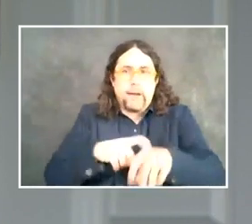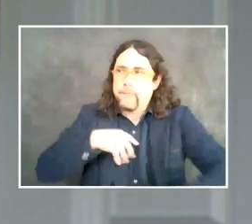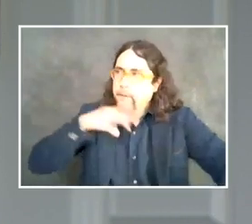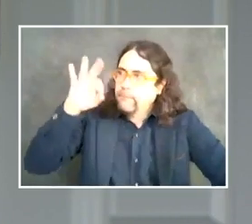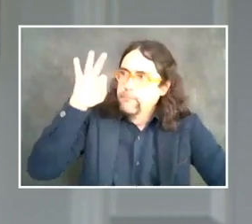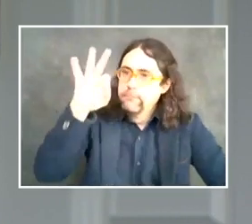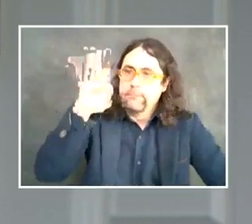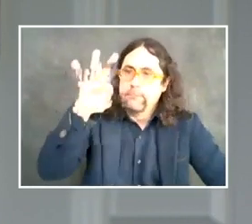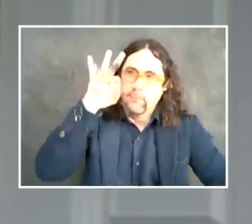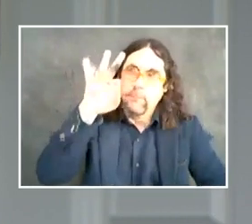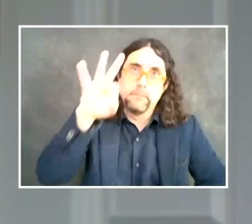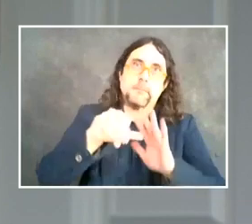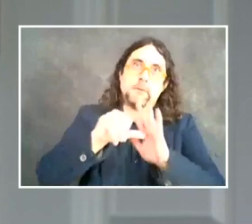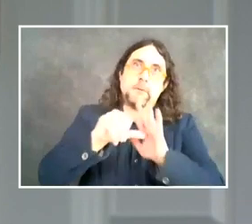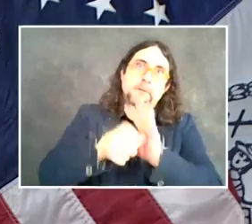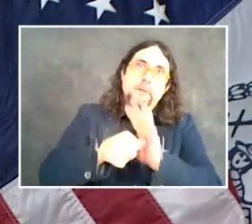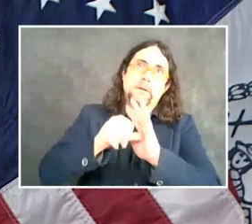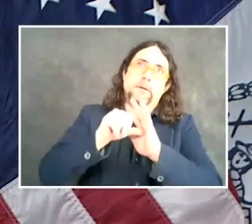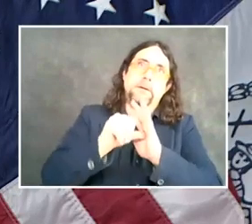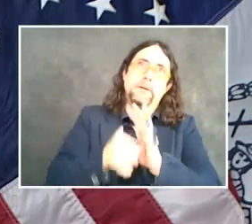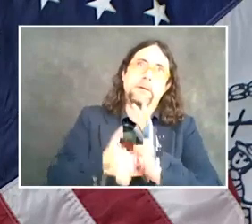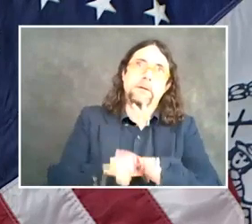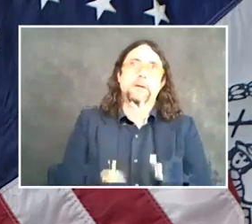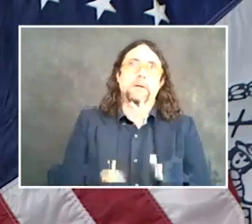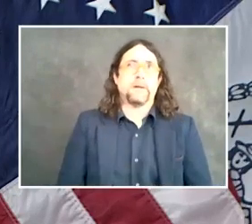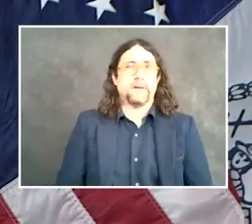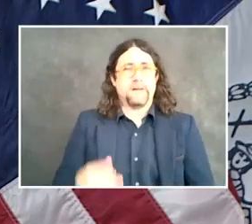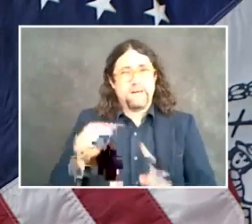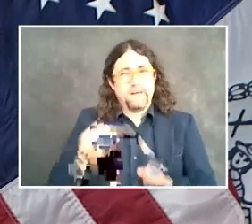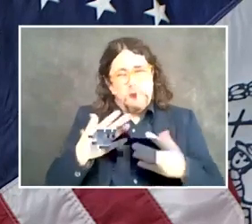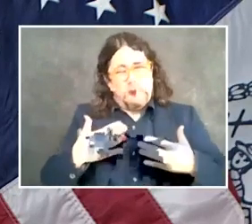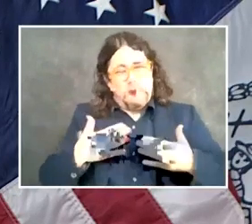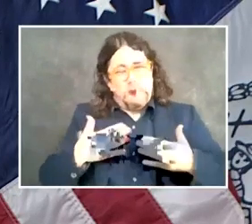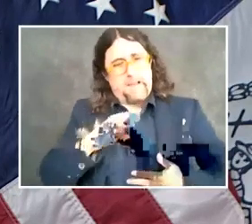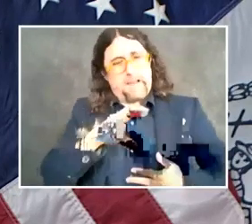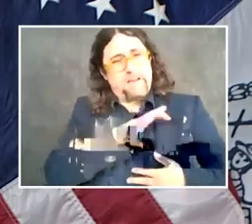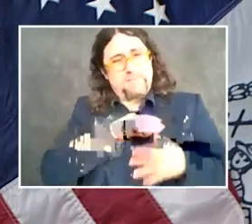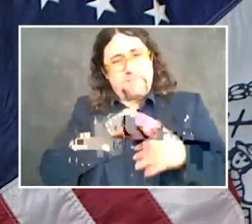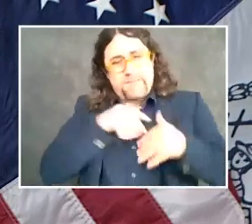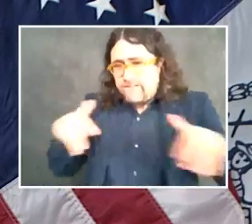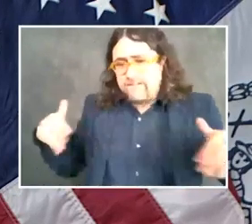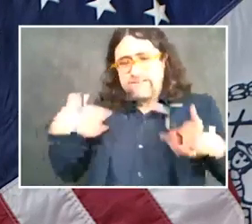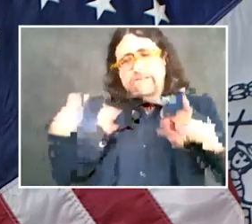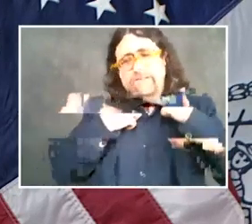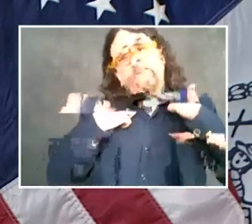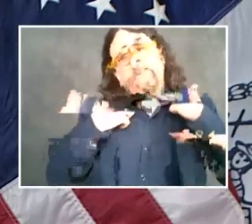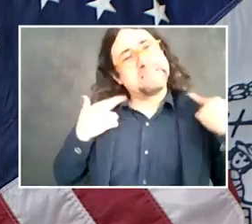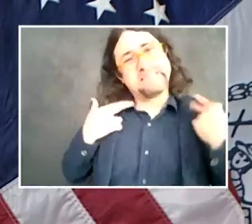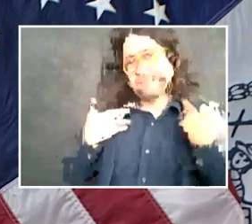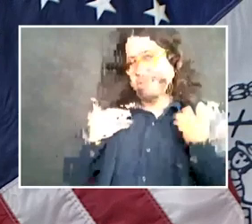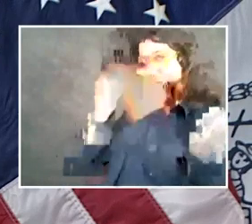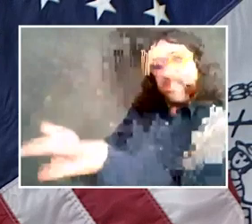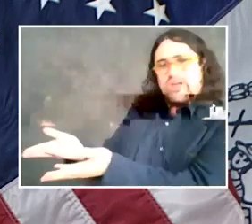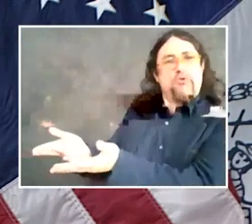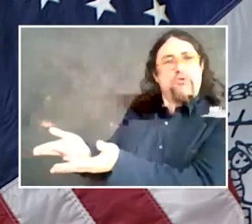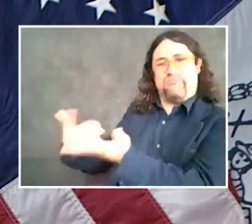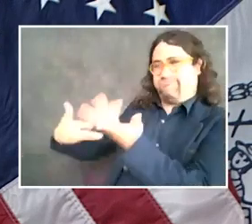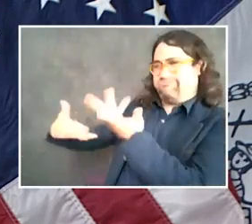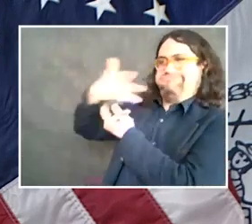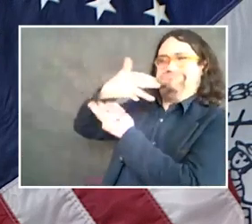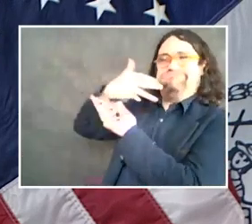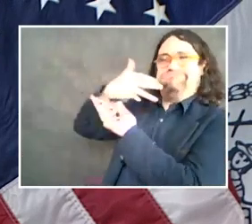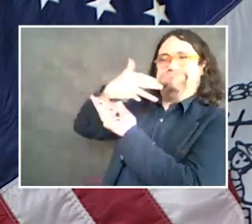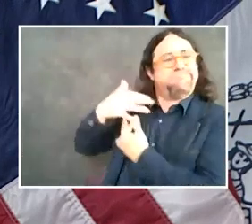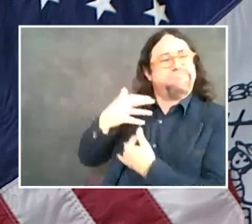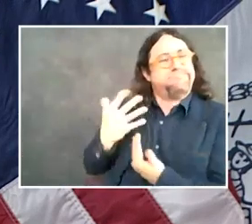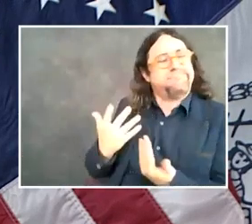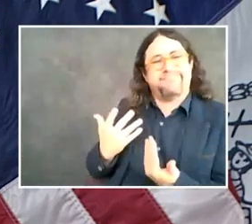YOU'RE PUTTING MY COPS LIVES AT